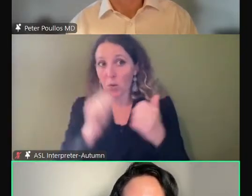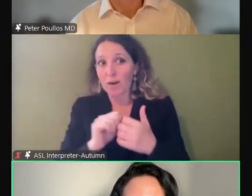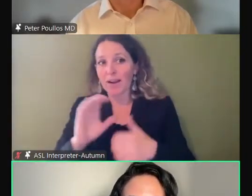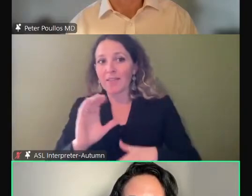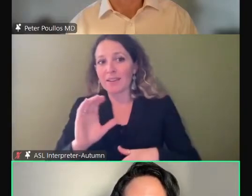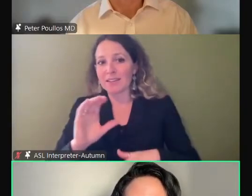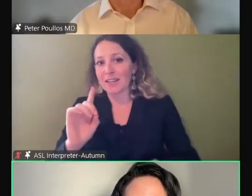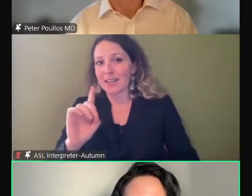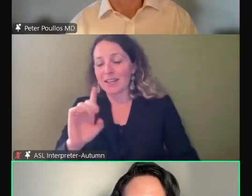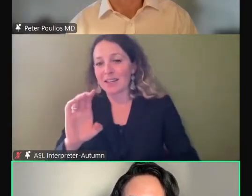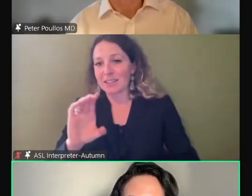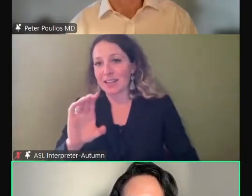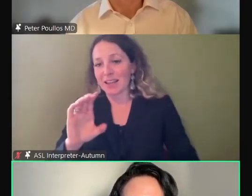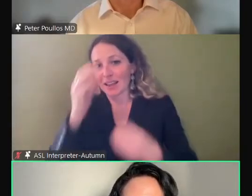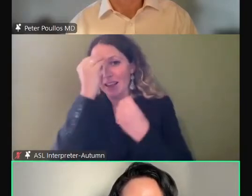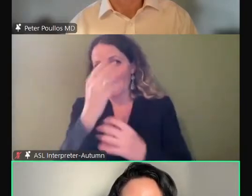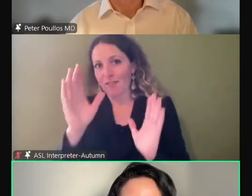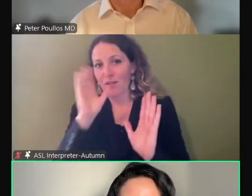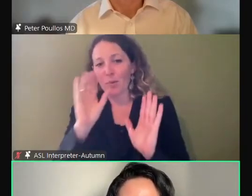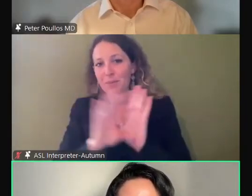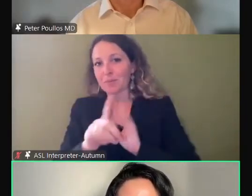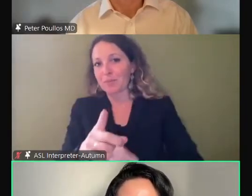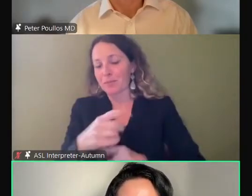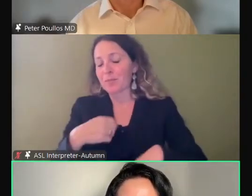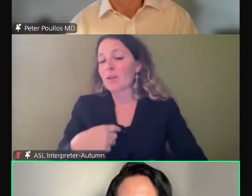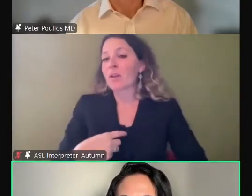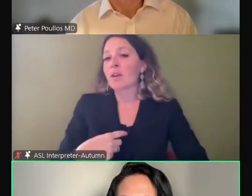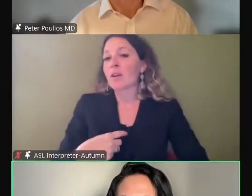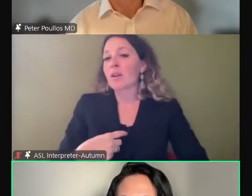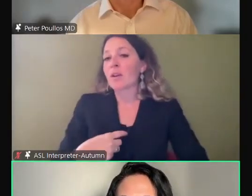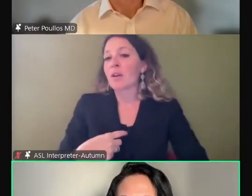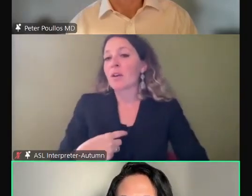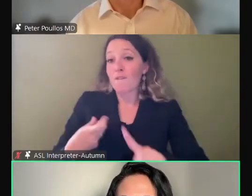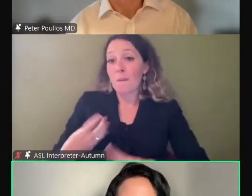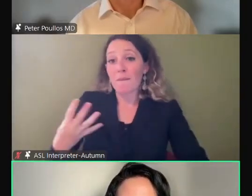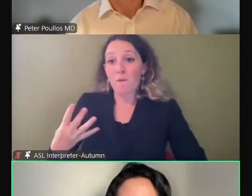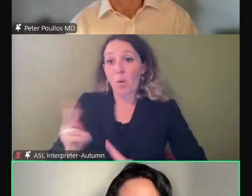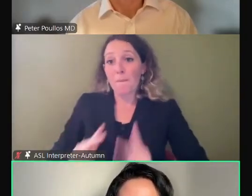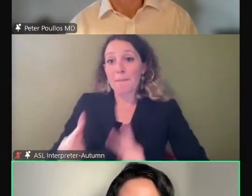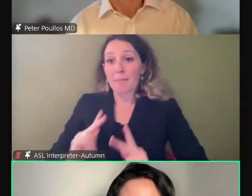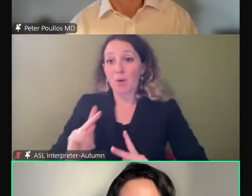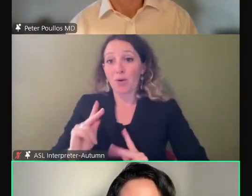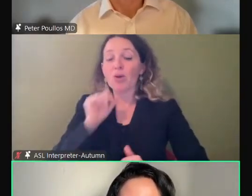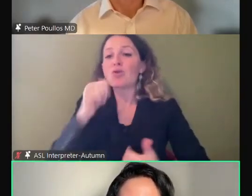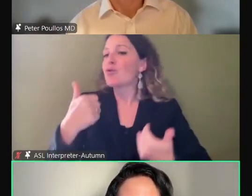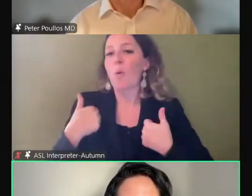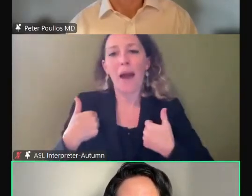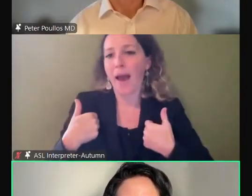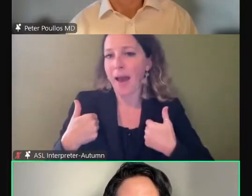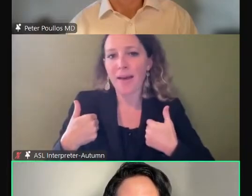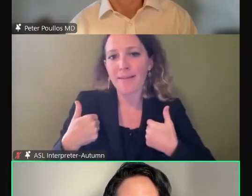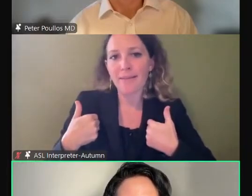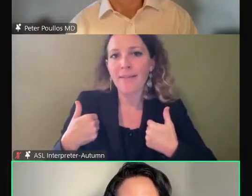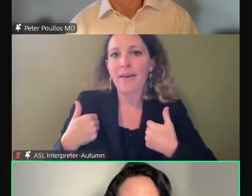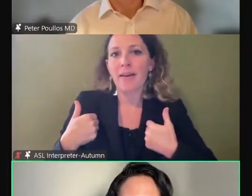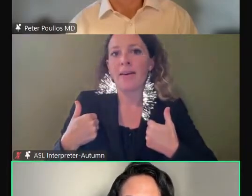That one in four persons with disabilities a usual healthcare provider. One in four also